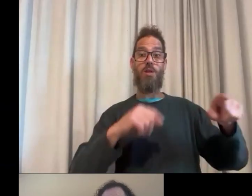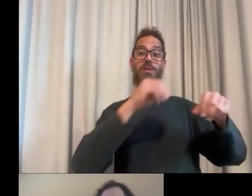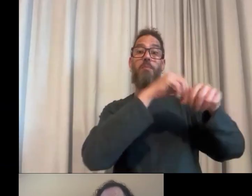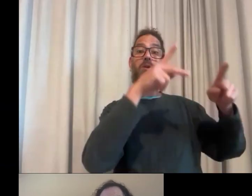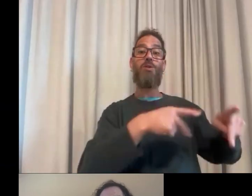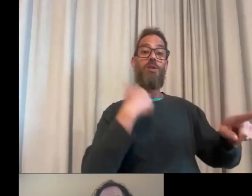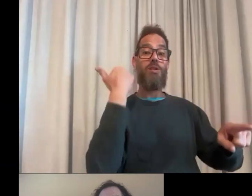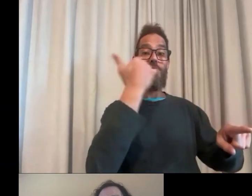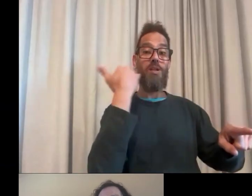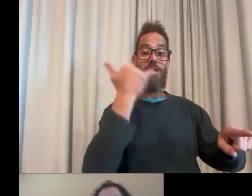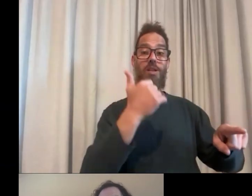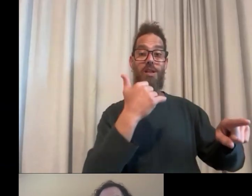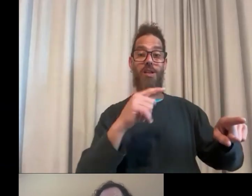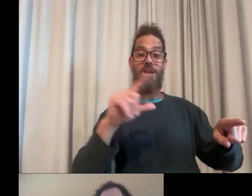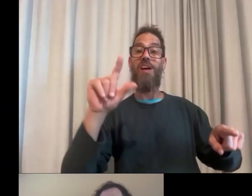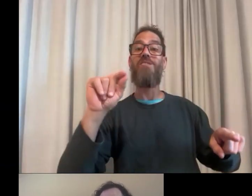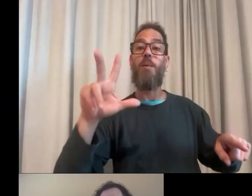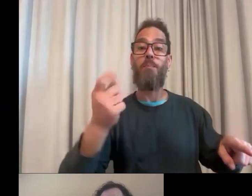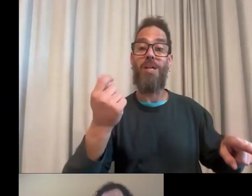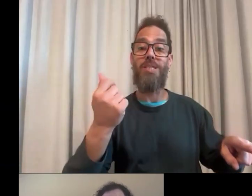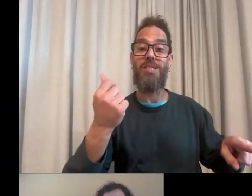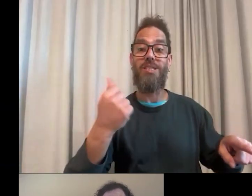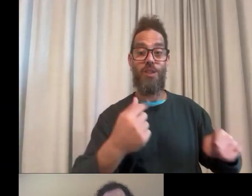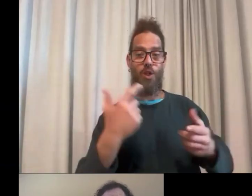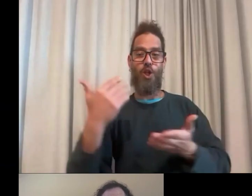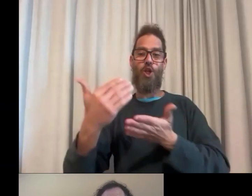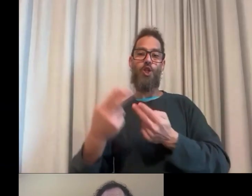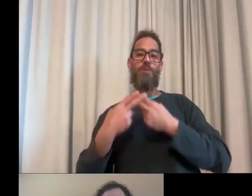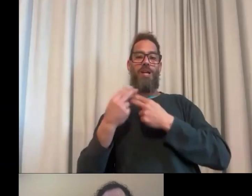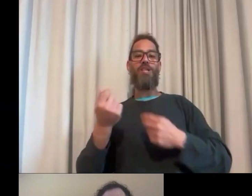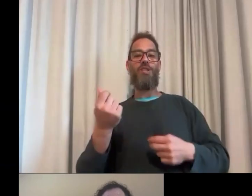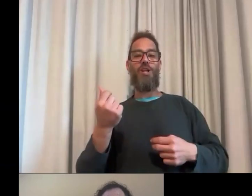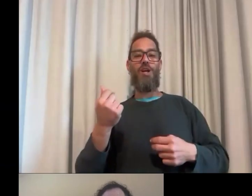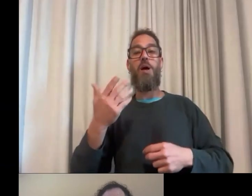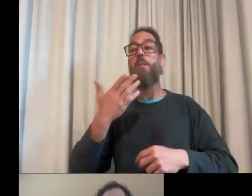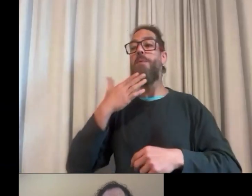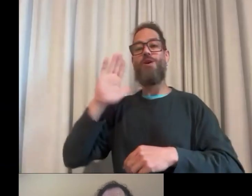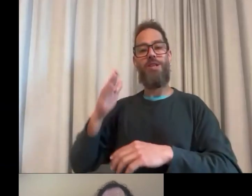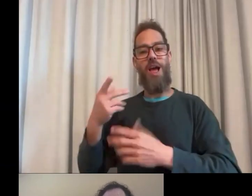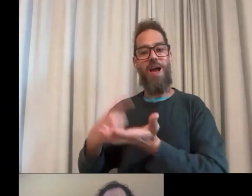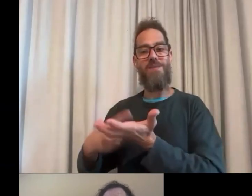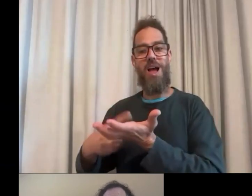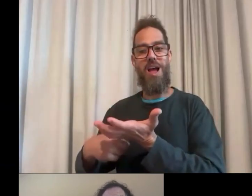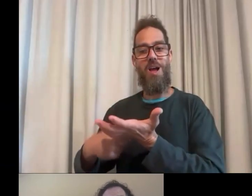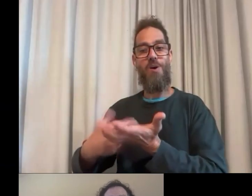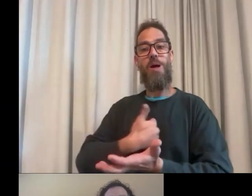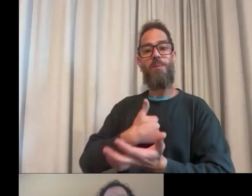And so you could say, well, of course it was done for all the right social justice reasons, but as well, it was better